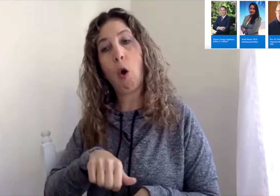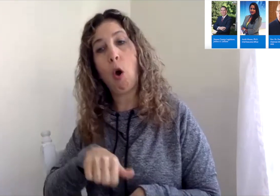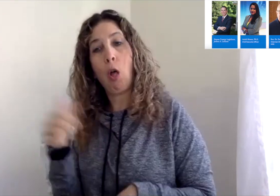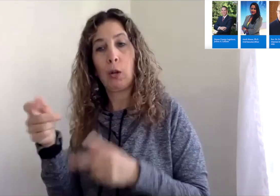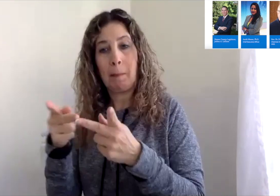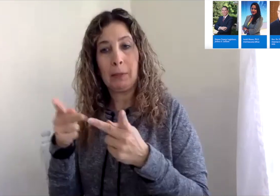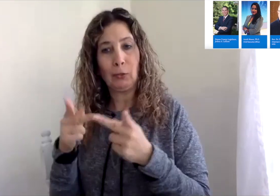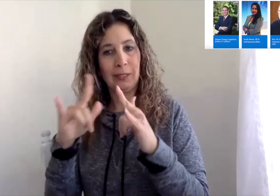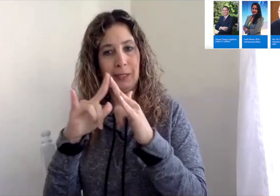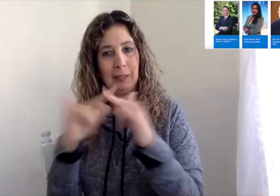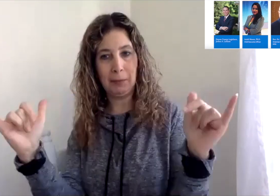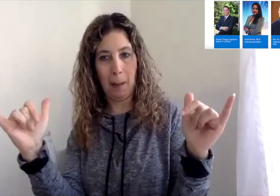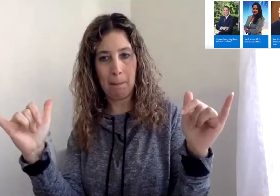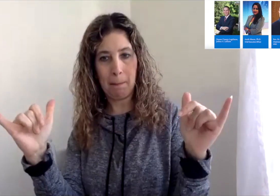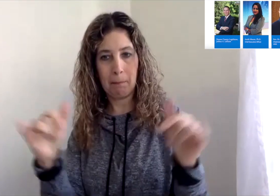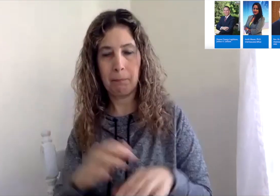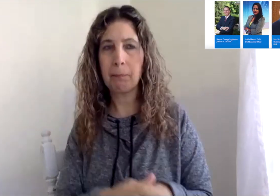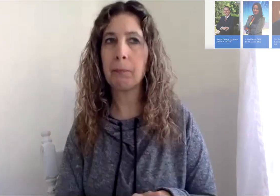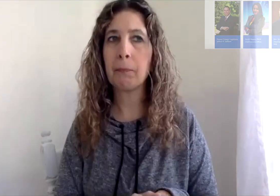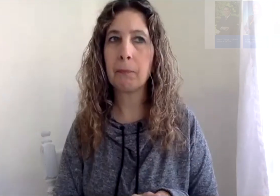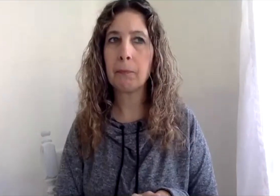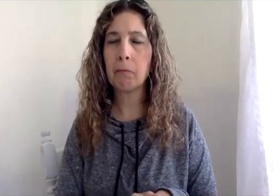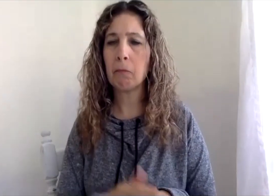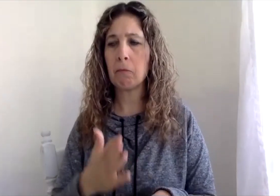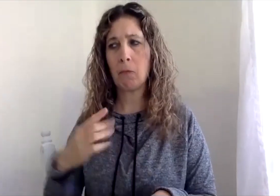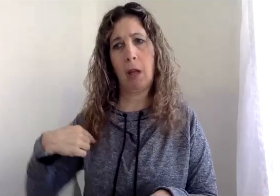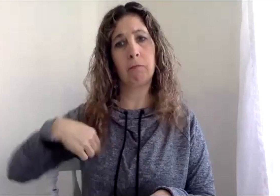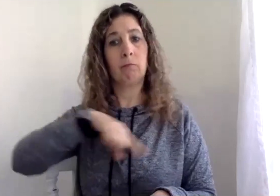Can the CEO of an organization simultaneously have a board position?